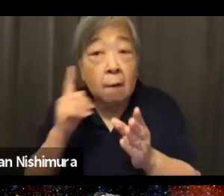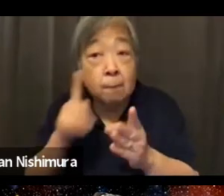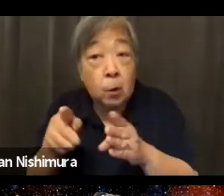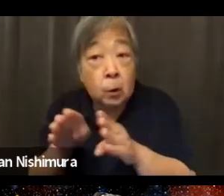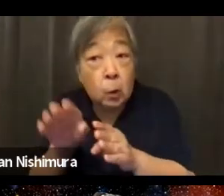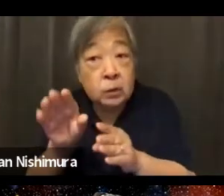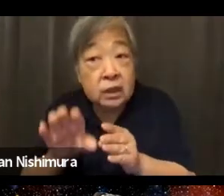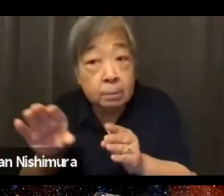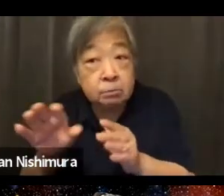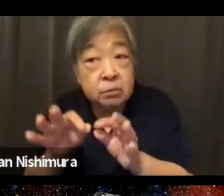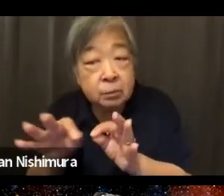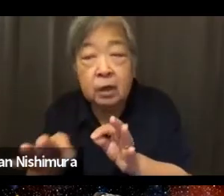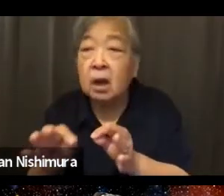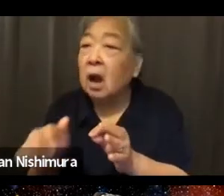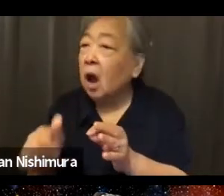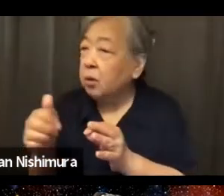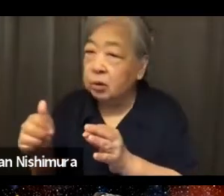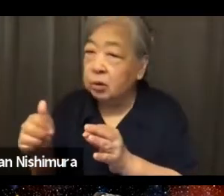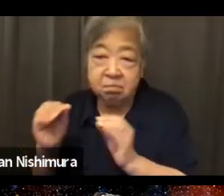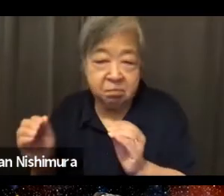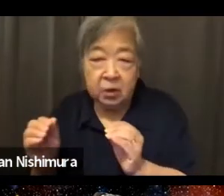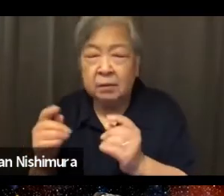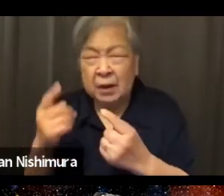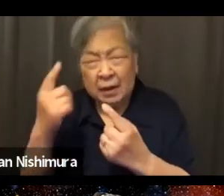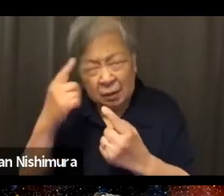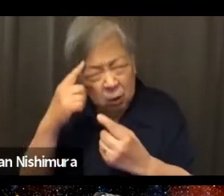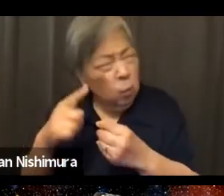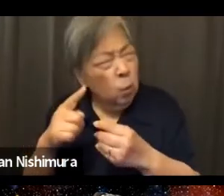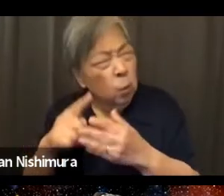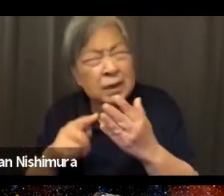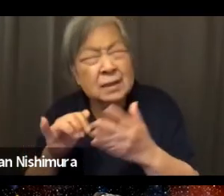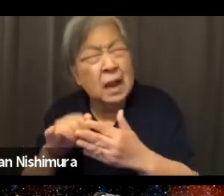so taking into consideration what that looks like for engaging with our students and making